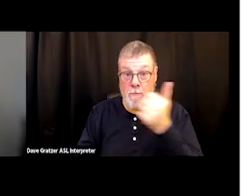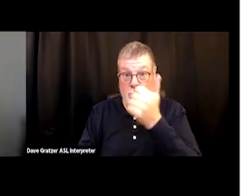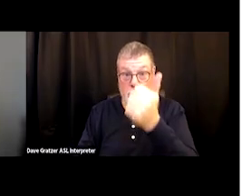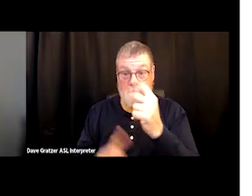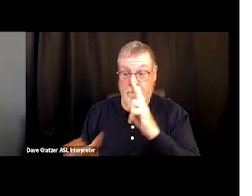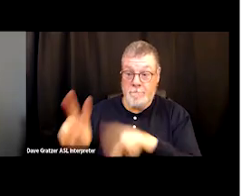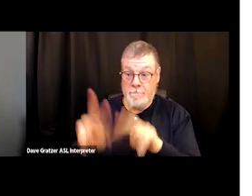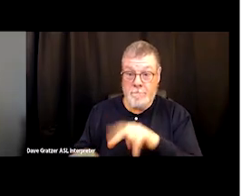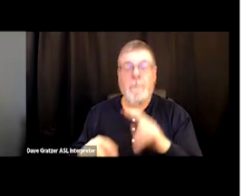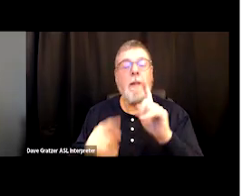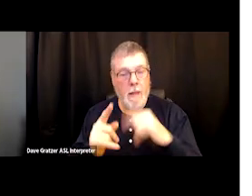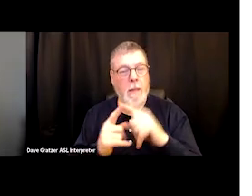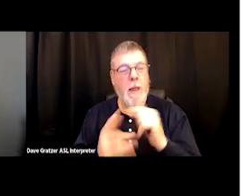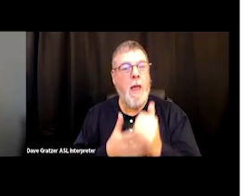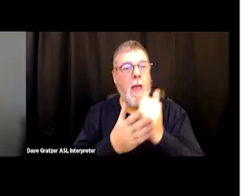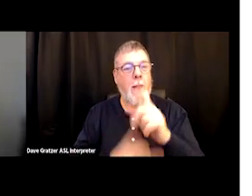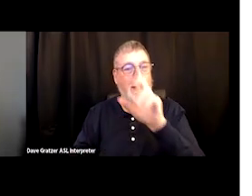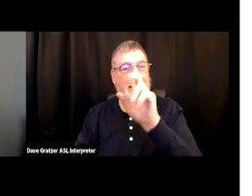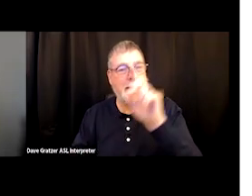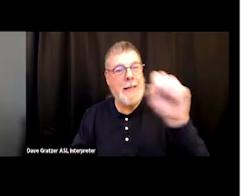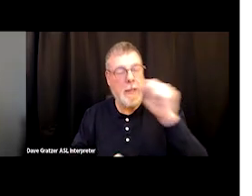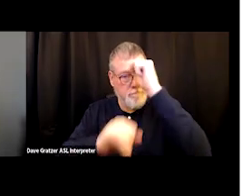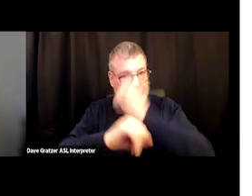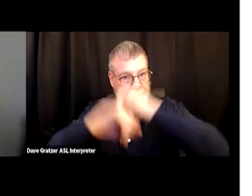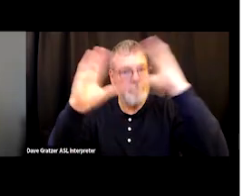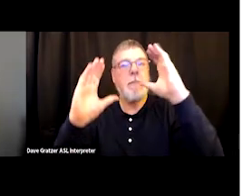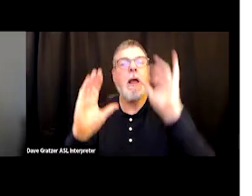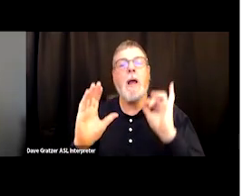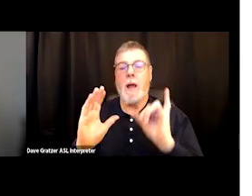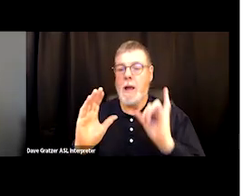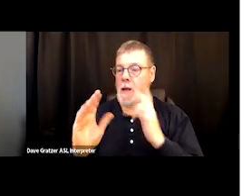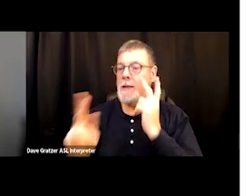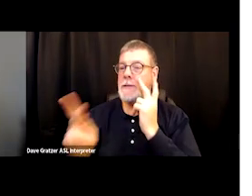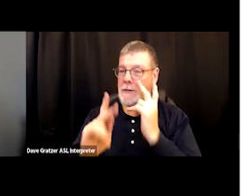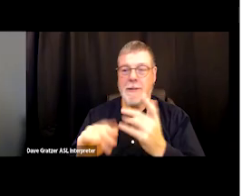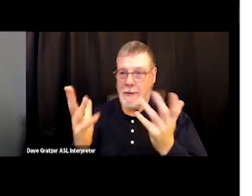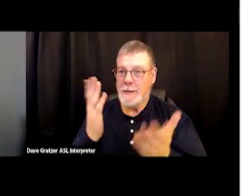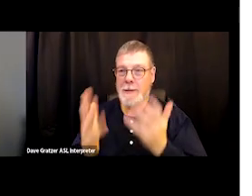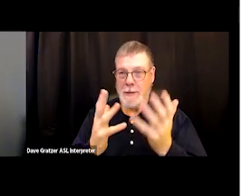helps DDS kinda get a picture and personalizes the applicant a little more 'cause they're making their decision